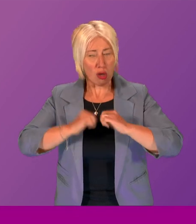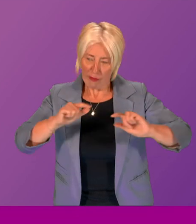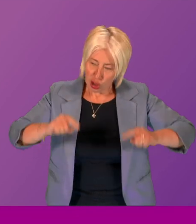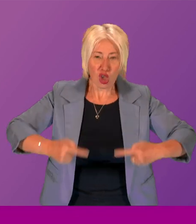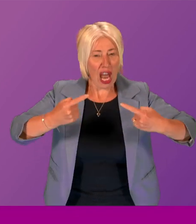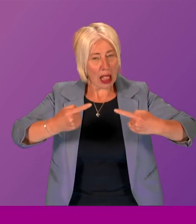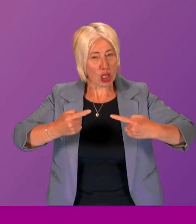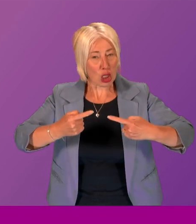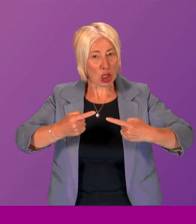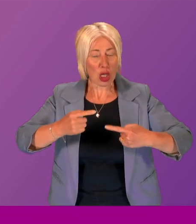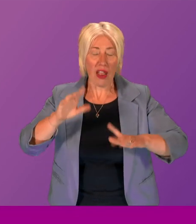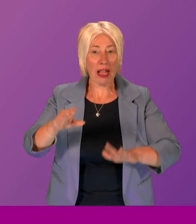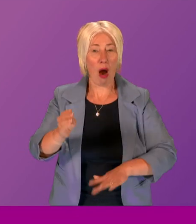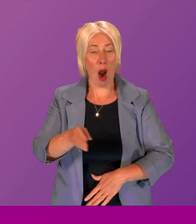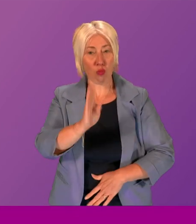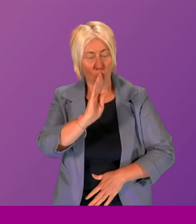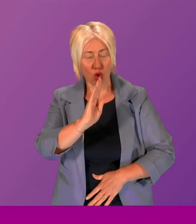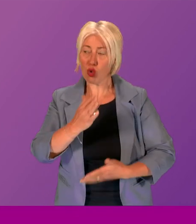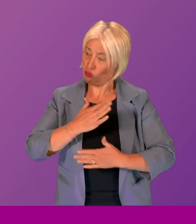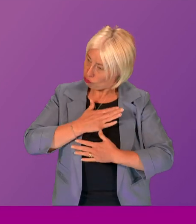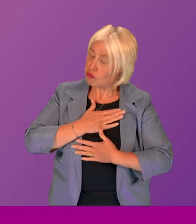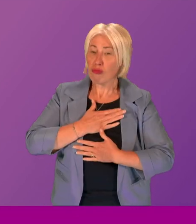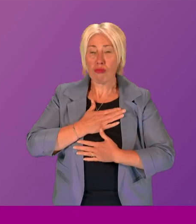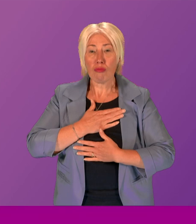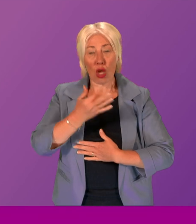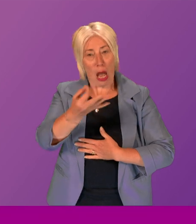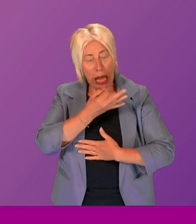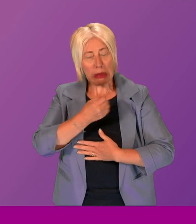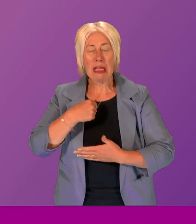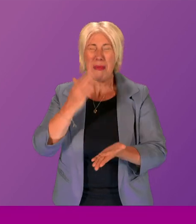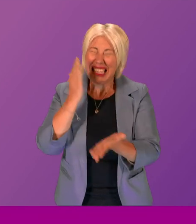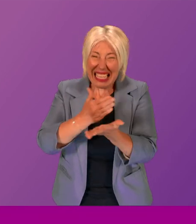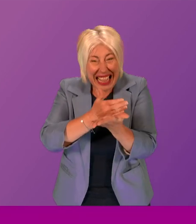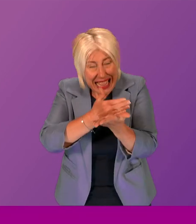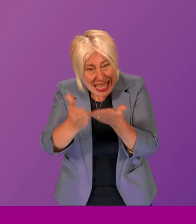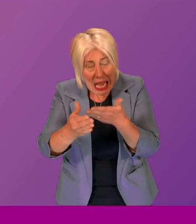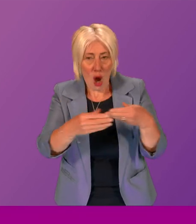On her ask for the Scottish Government to be crystal clear about the guidance and to